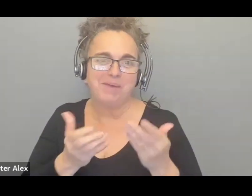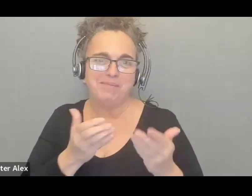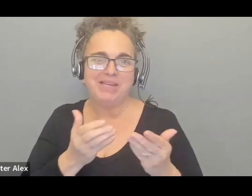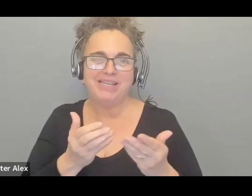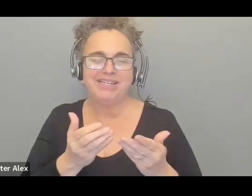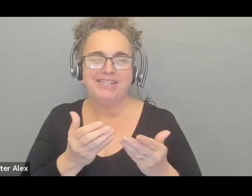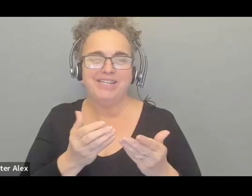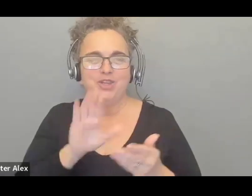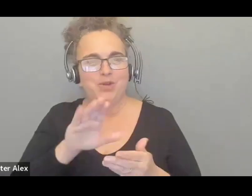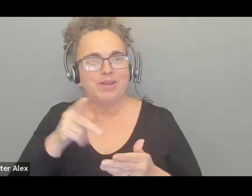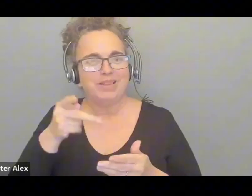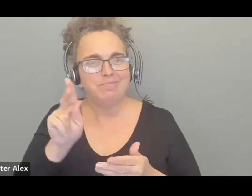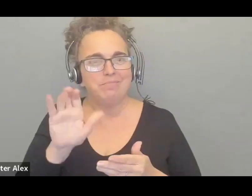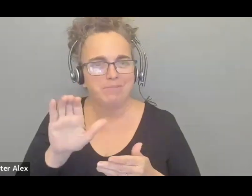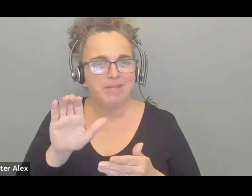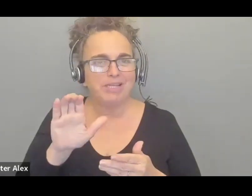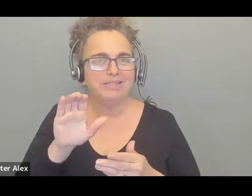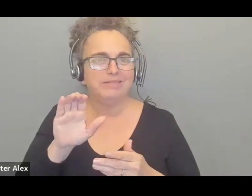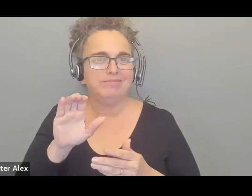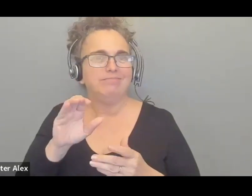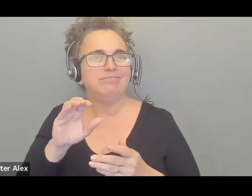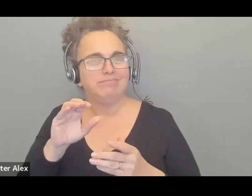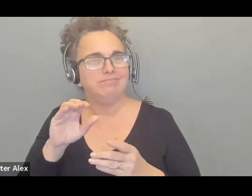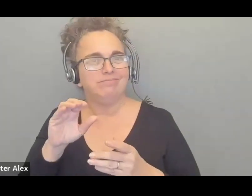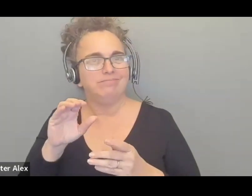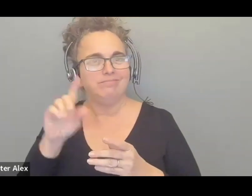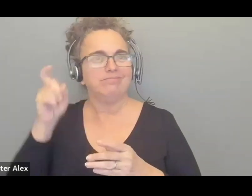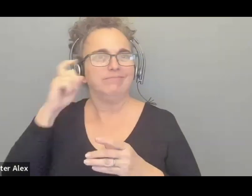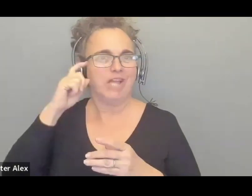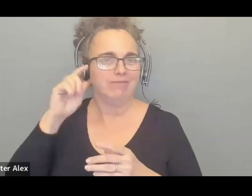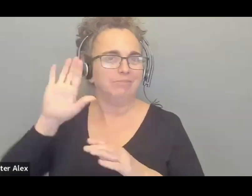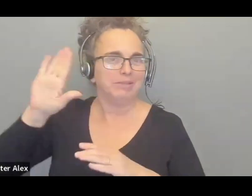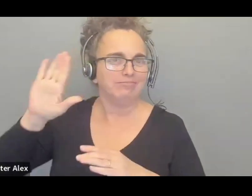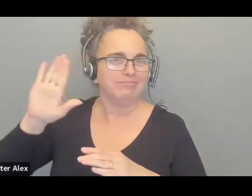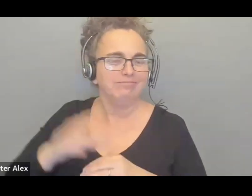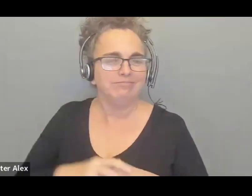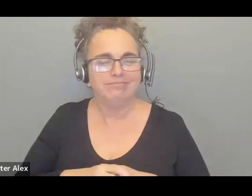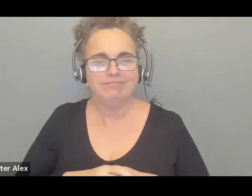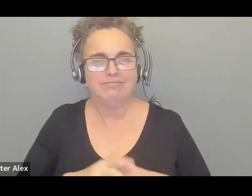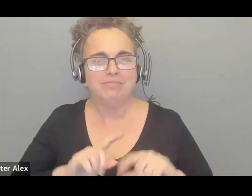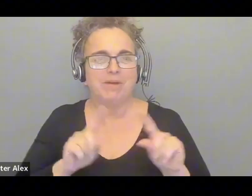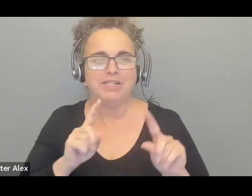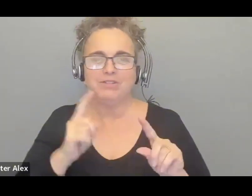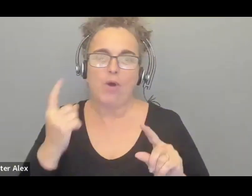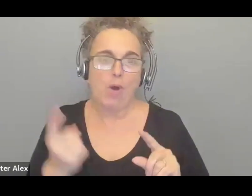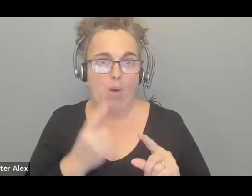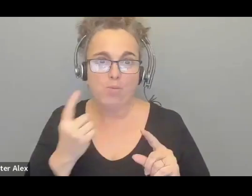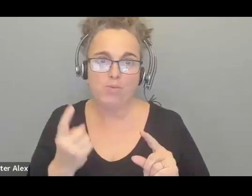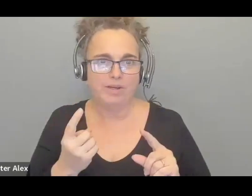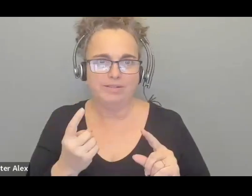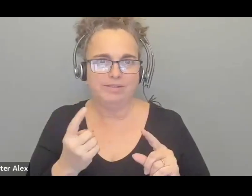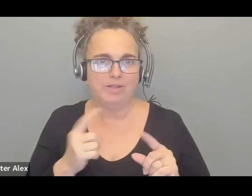the public sector, but it's always a question of, of how to make, you know,